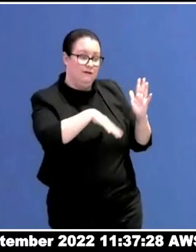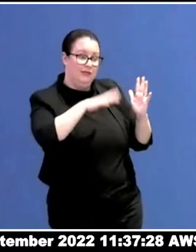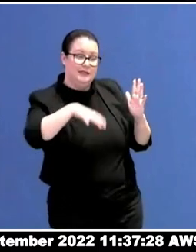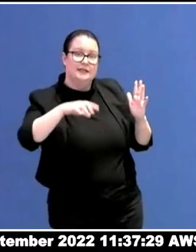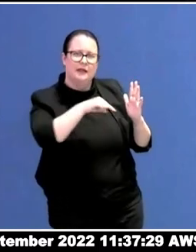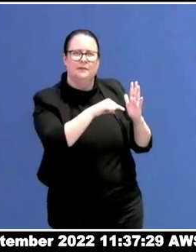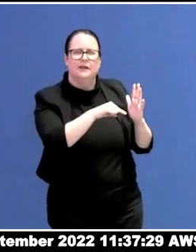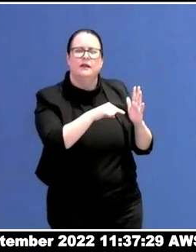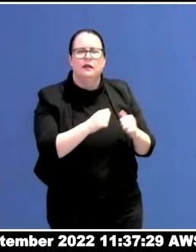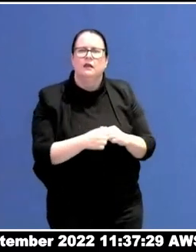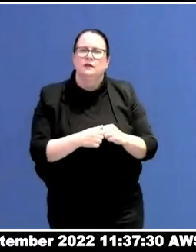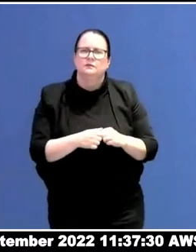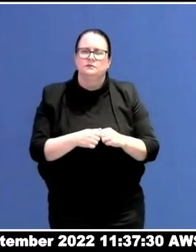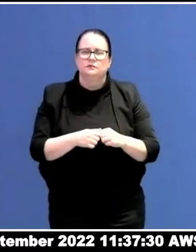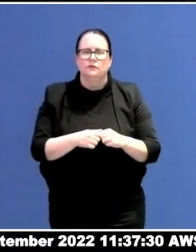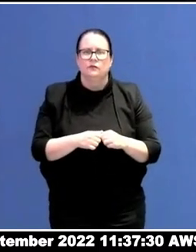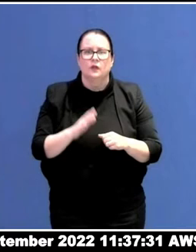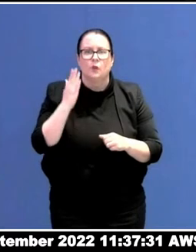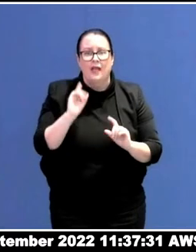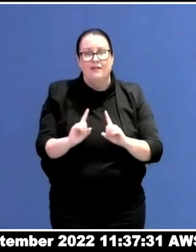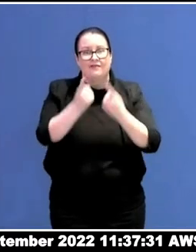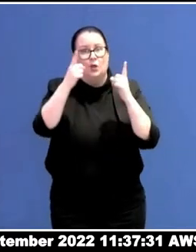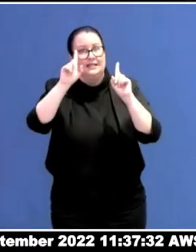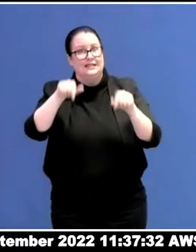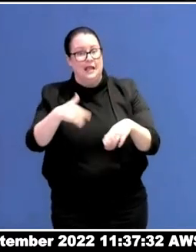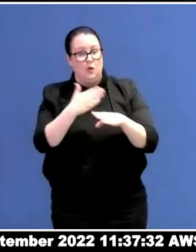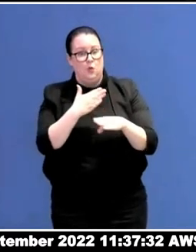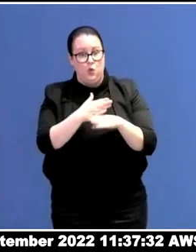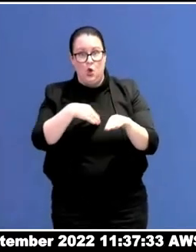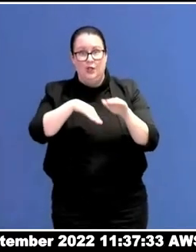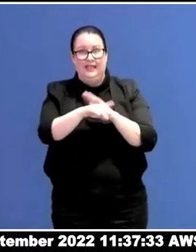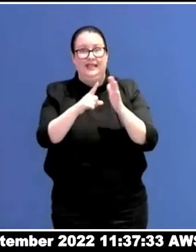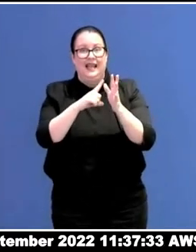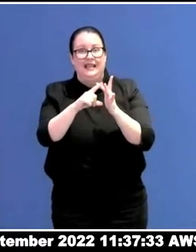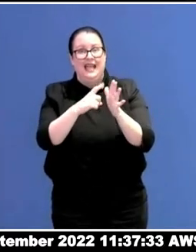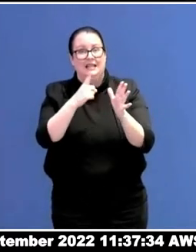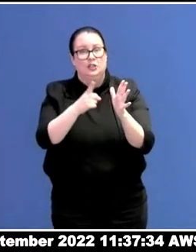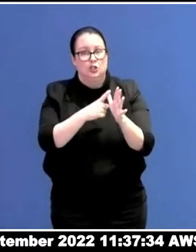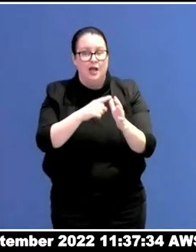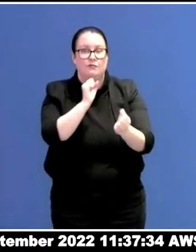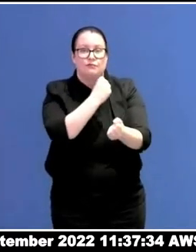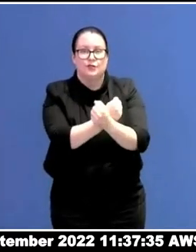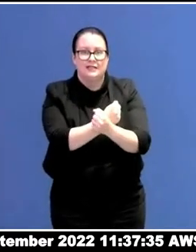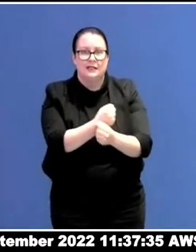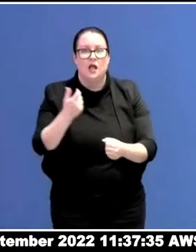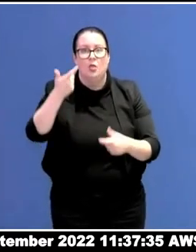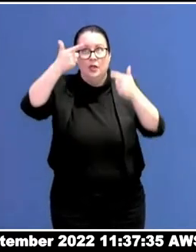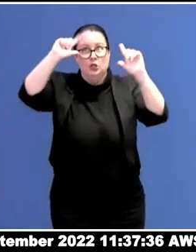"For example, on our first day of work at Acacia we were approached by the superintendent to go to visit a man who had seriously self-harmed.